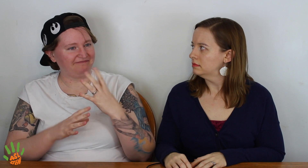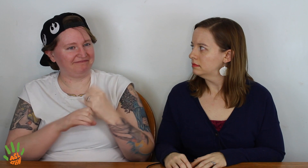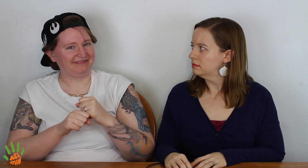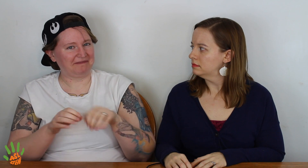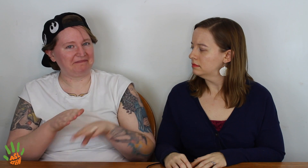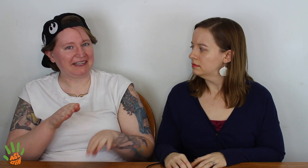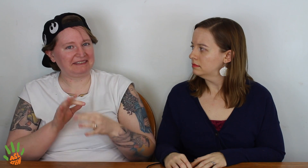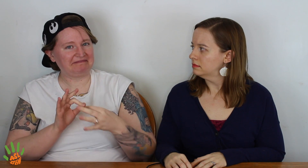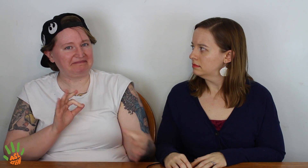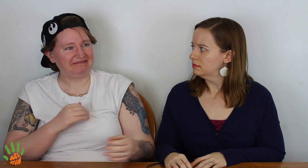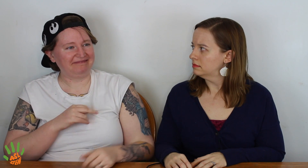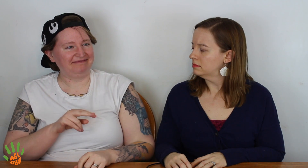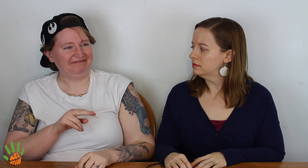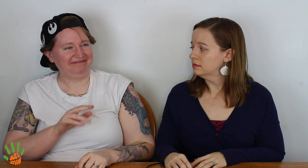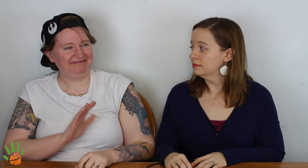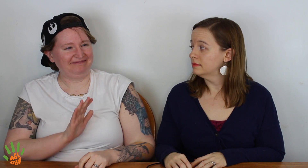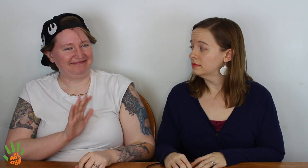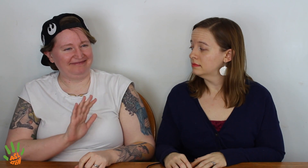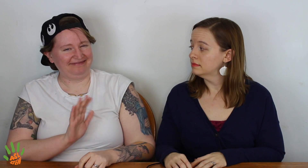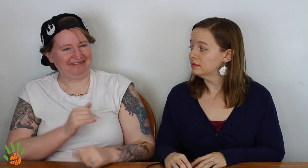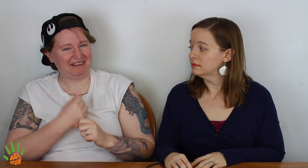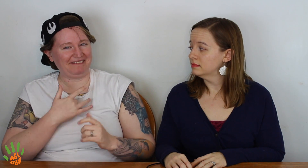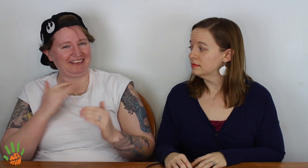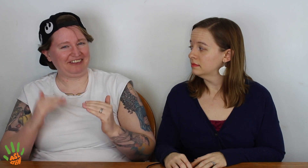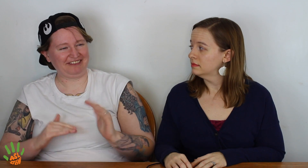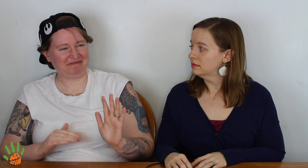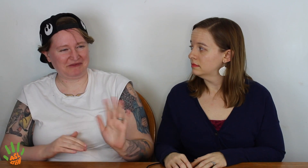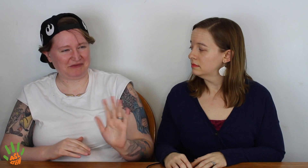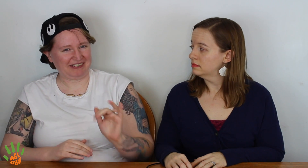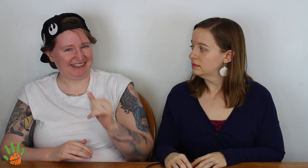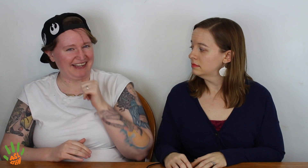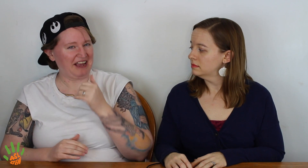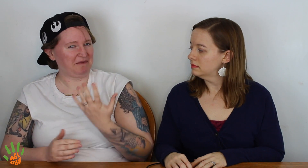Often, I usually get basic language and it kind of makes me feel like I'm lesser.